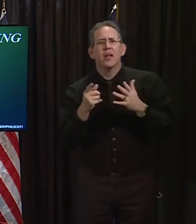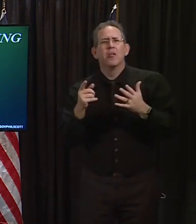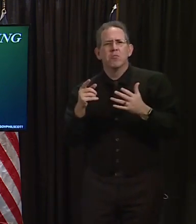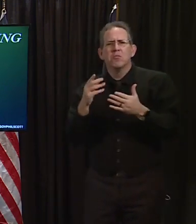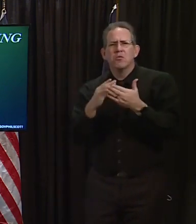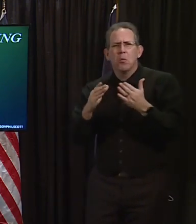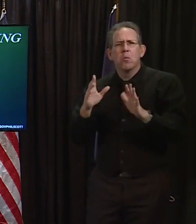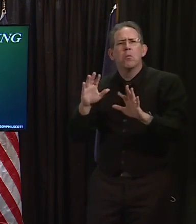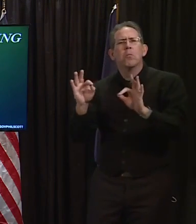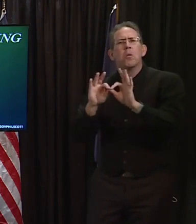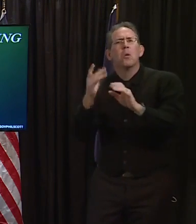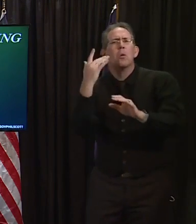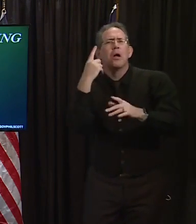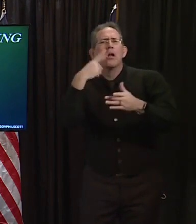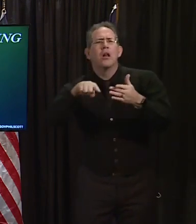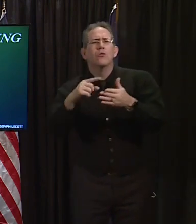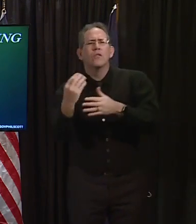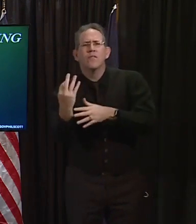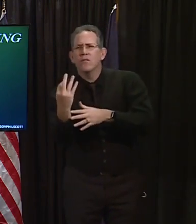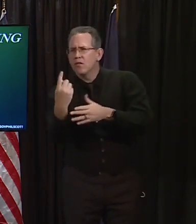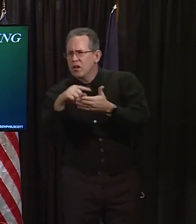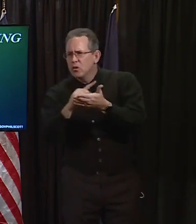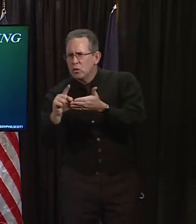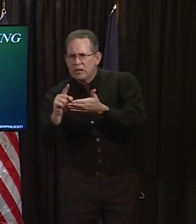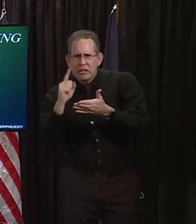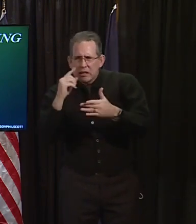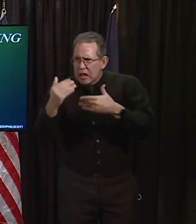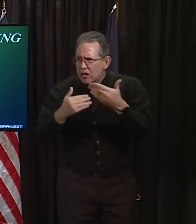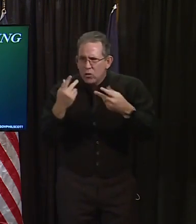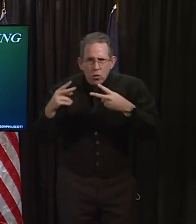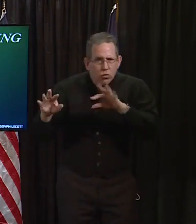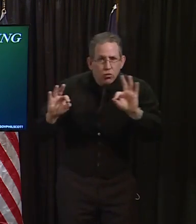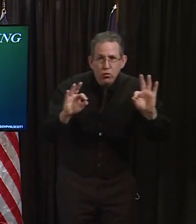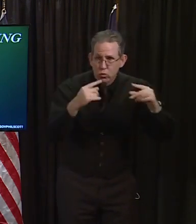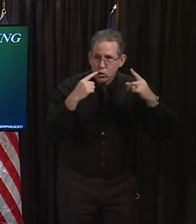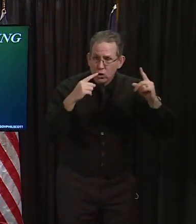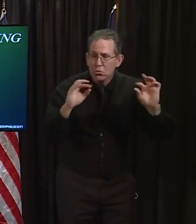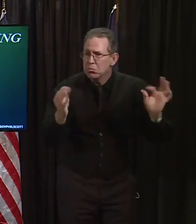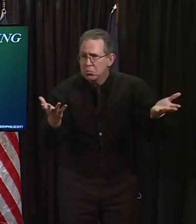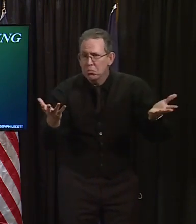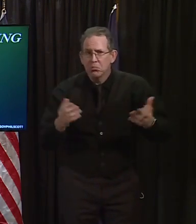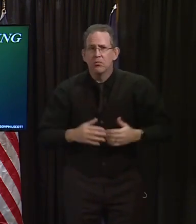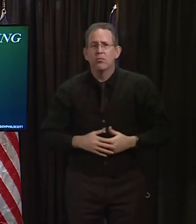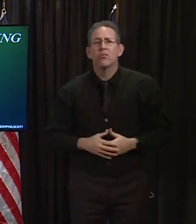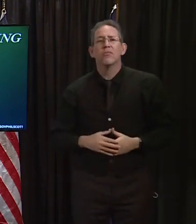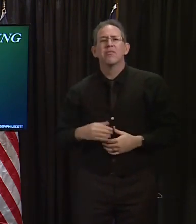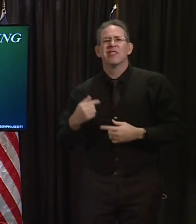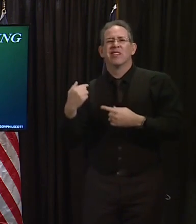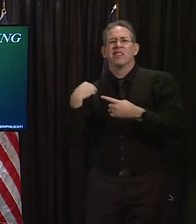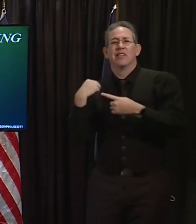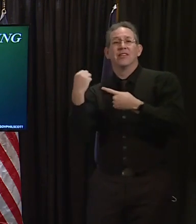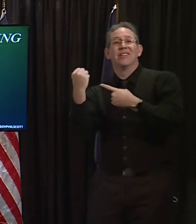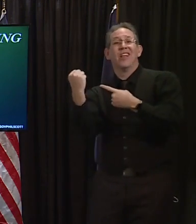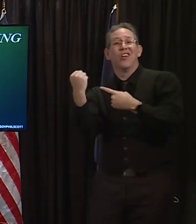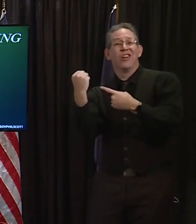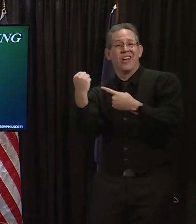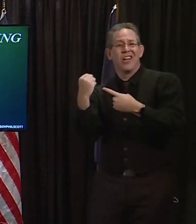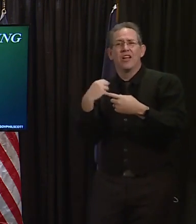I also met with Vermont Anyway, leadership and its board of trustees on saturday morning. They had many questions about the public health